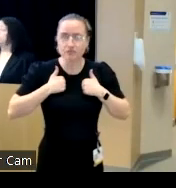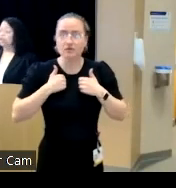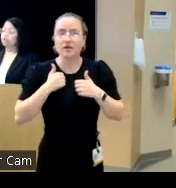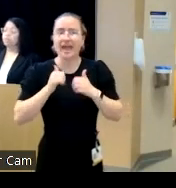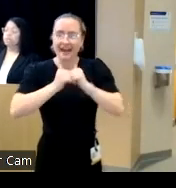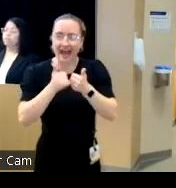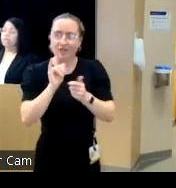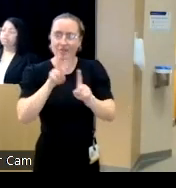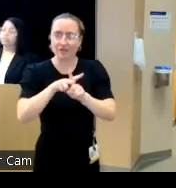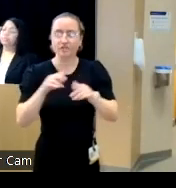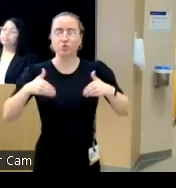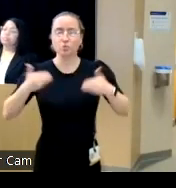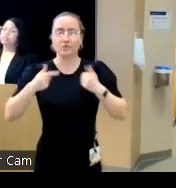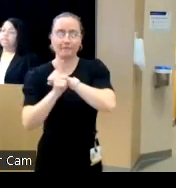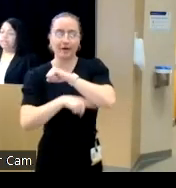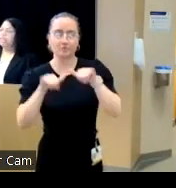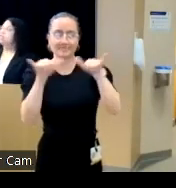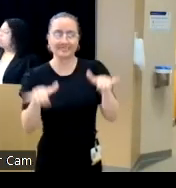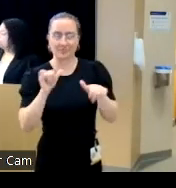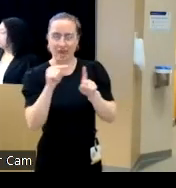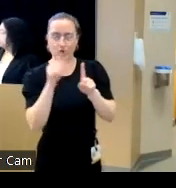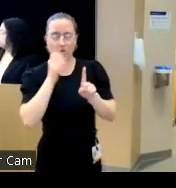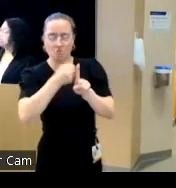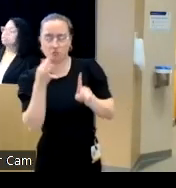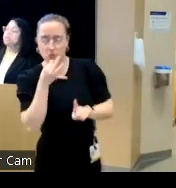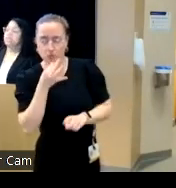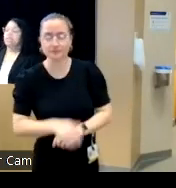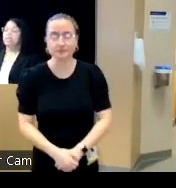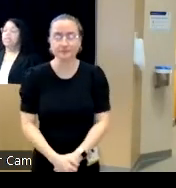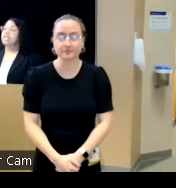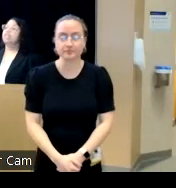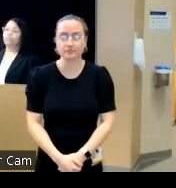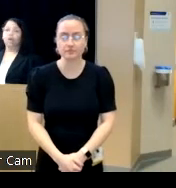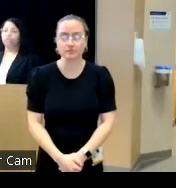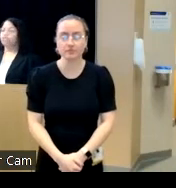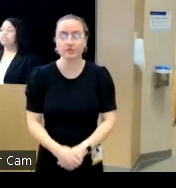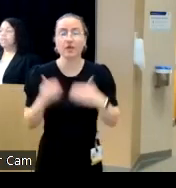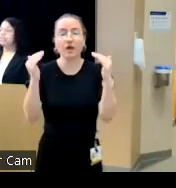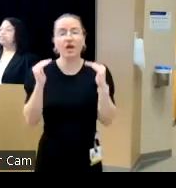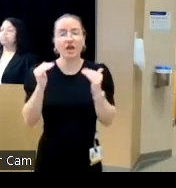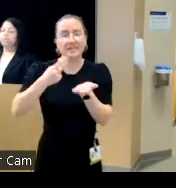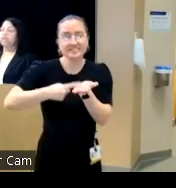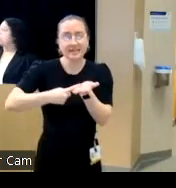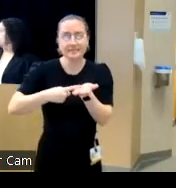that term in a little bit and then talk about the need for culturally tailored mental health